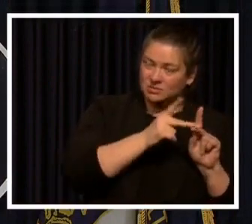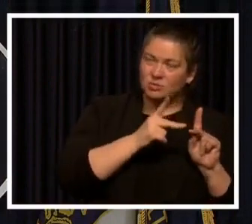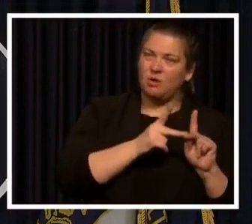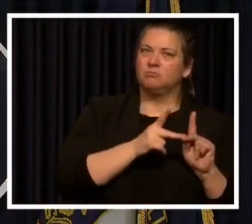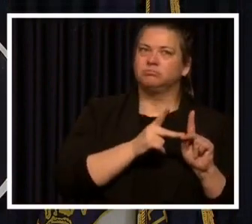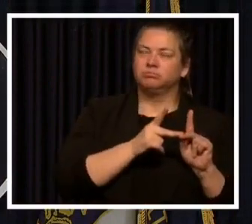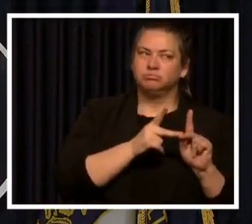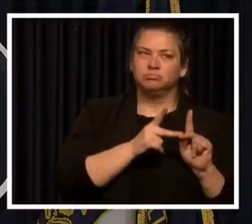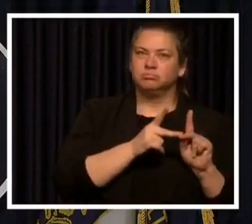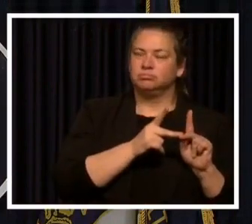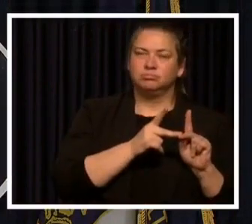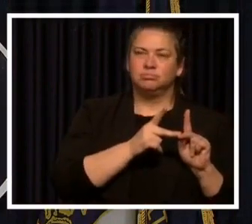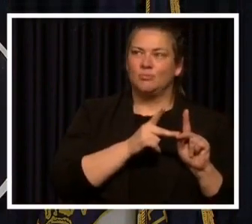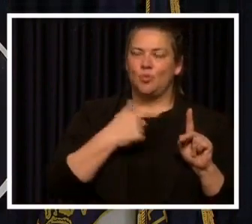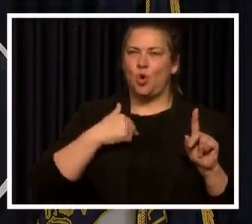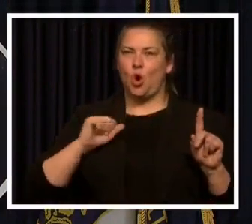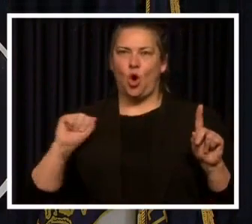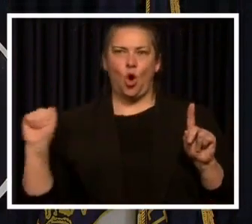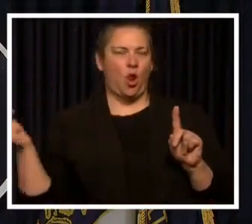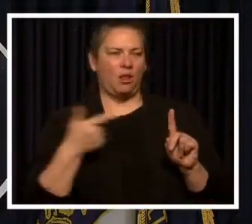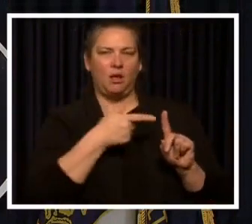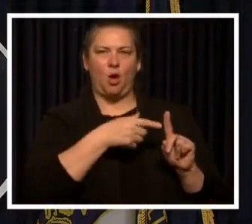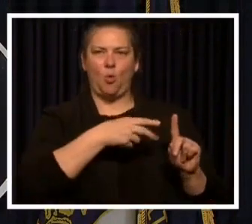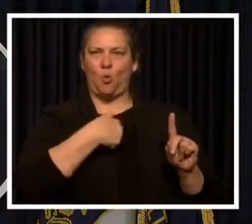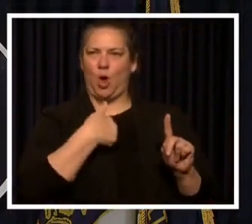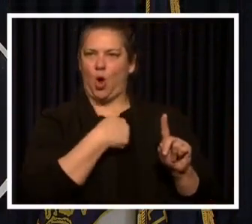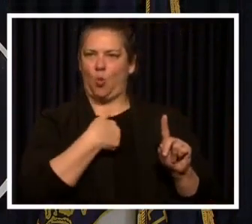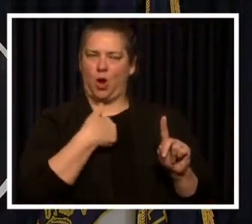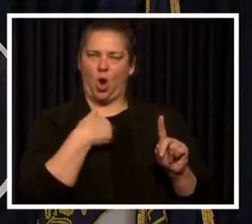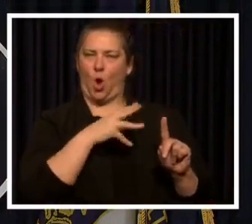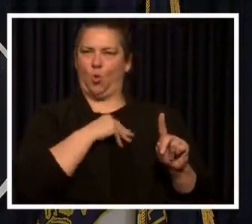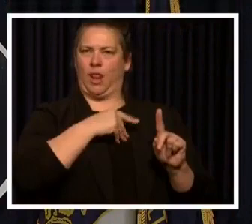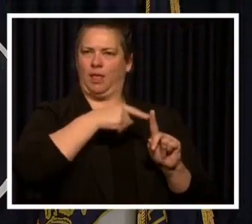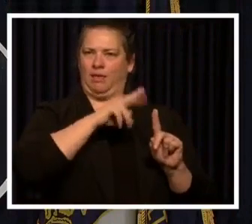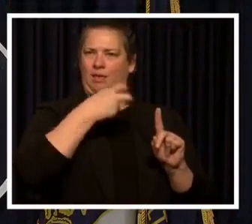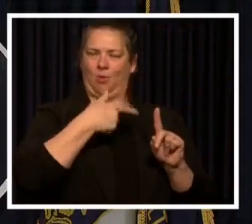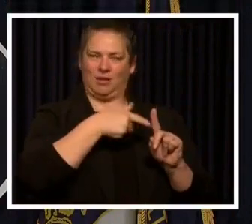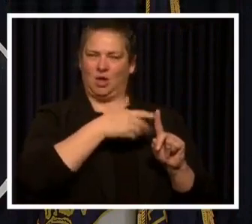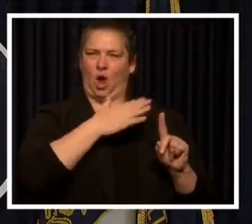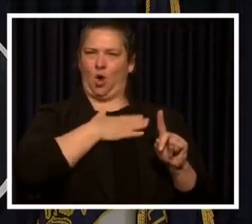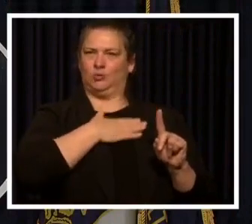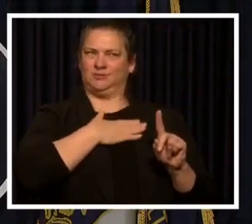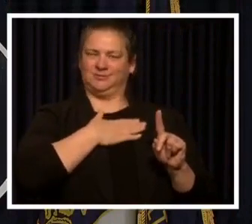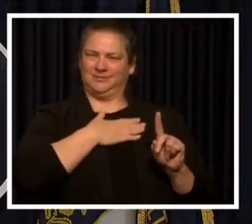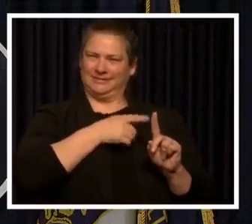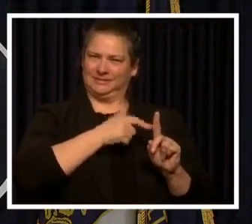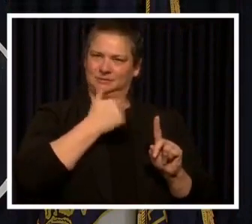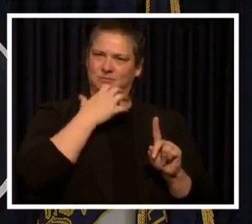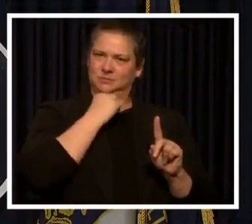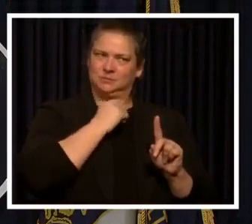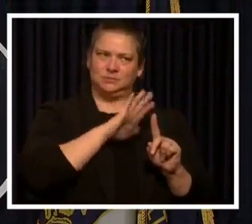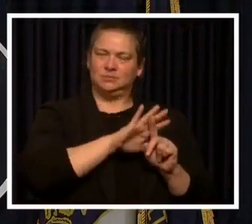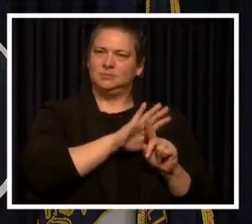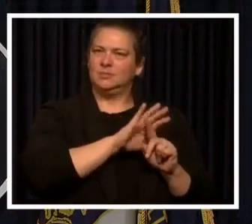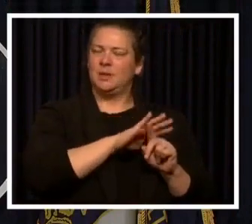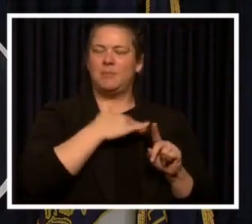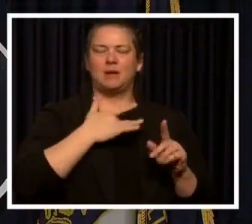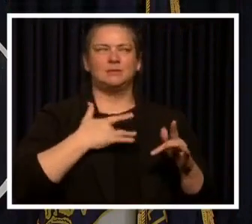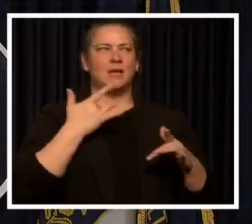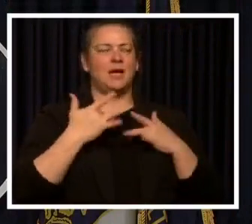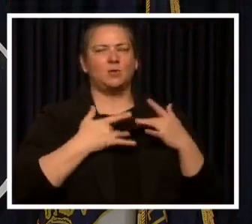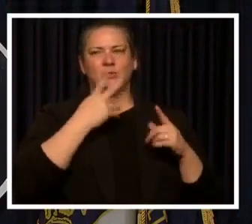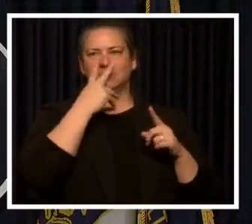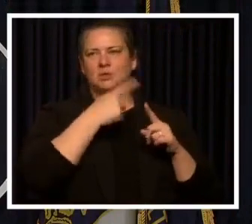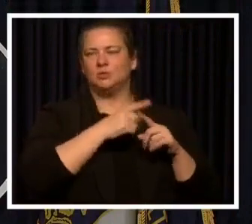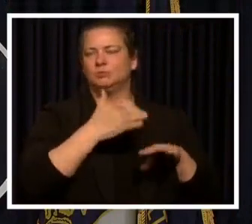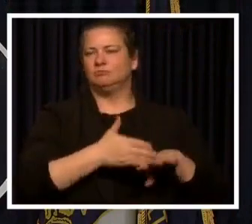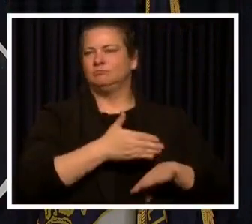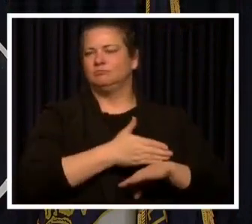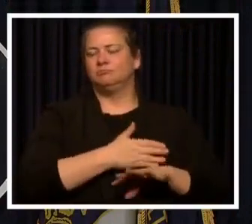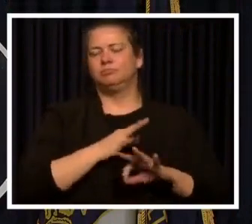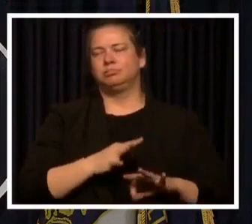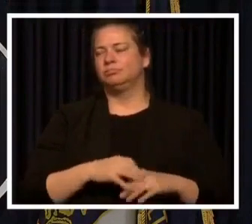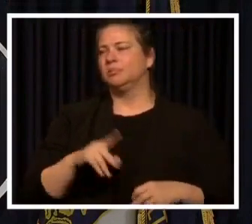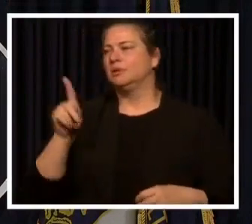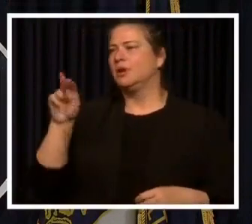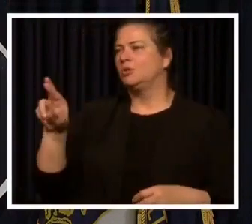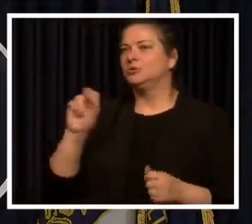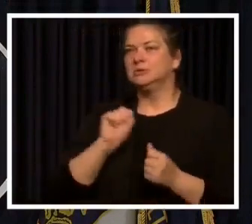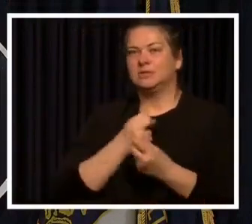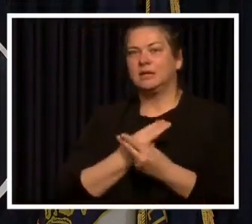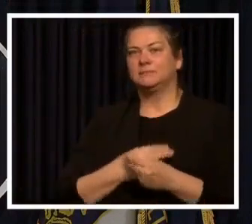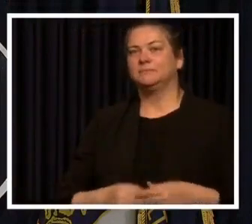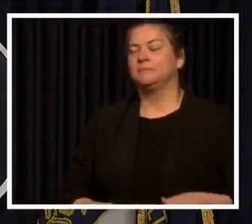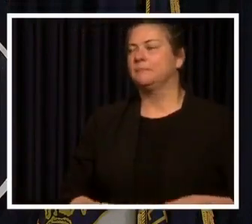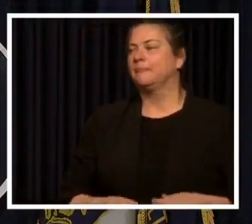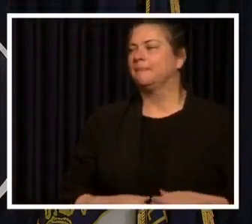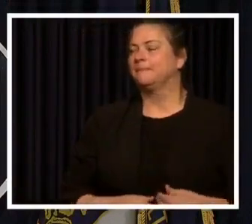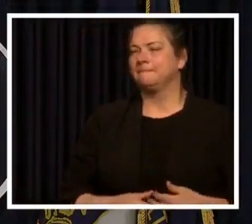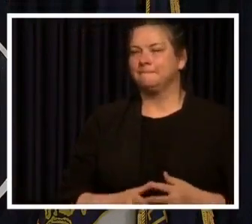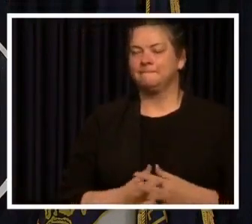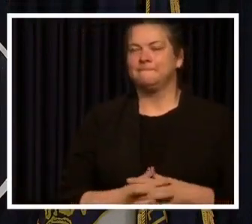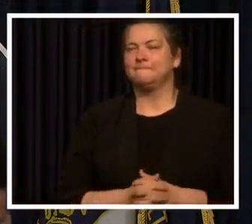WHEN WE HAVE A 10-YEAR-OLD IN THAT POSITION IN THIS STATE AT THIS TIME, IT IS ALMOST LIKE HE IS ALL OF OUR 10-YEAR-OLDS, AND BEING THE DATA FOR 10-YEAR-OLD, I WAS VERY EXCITED TO SEE THAT